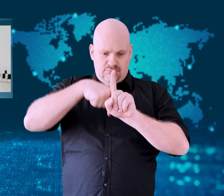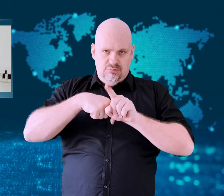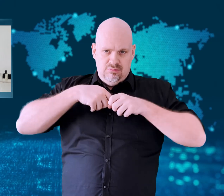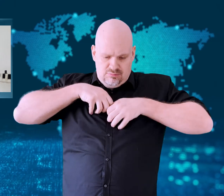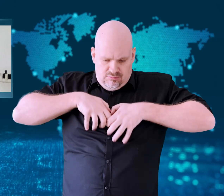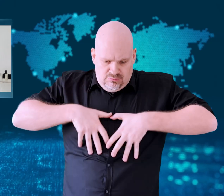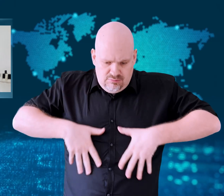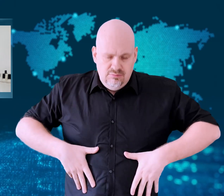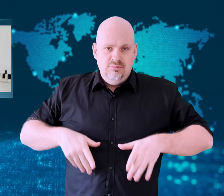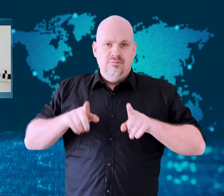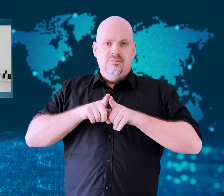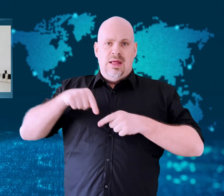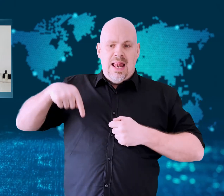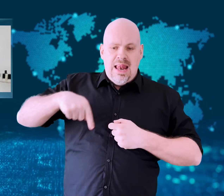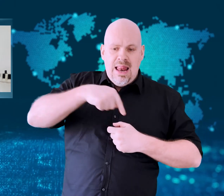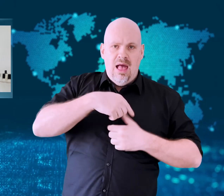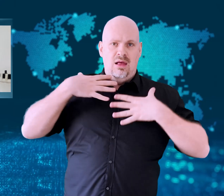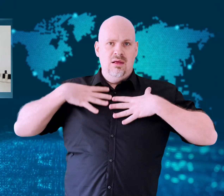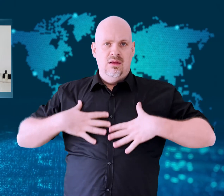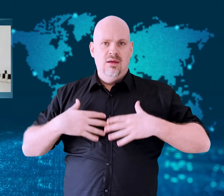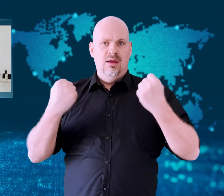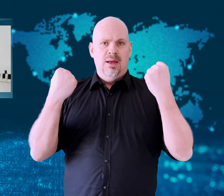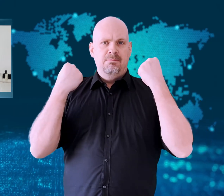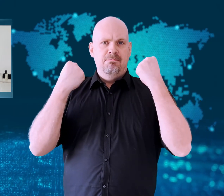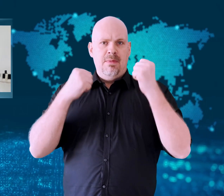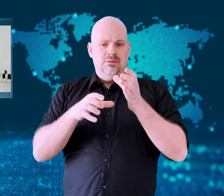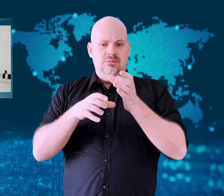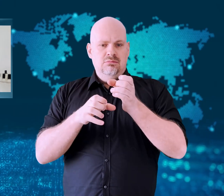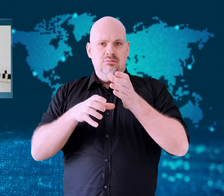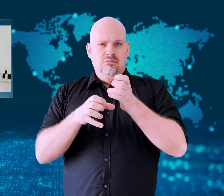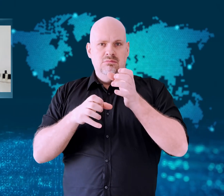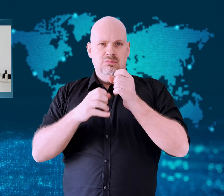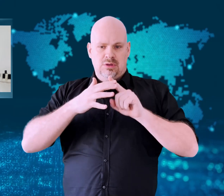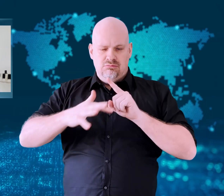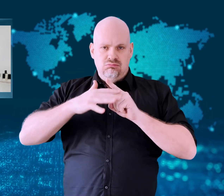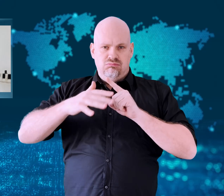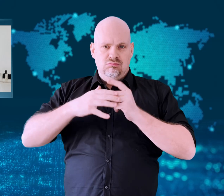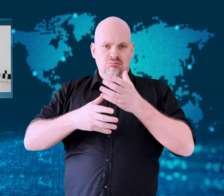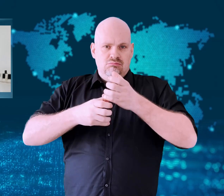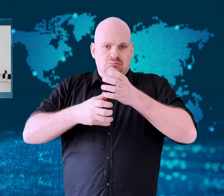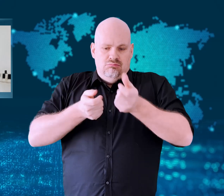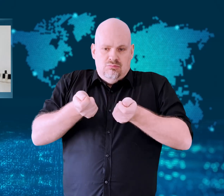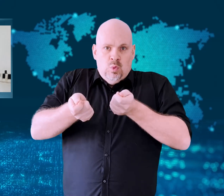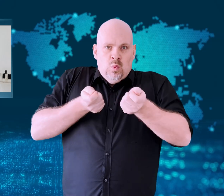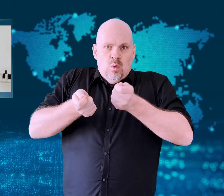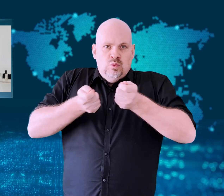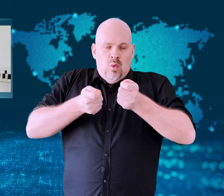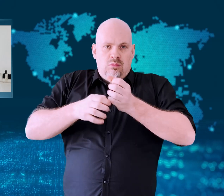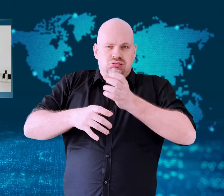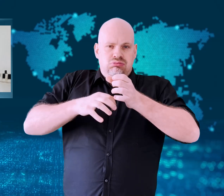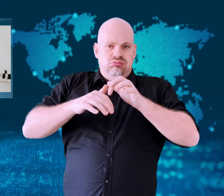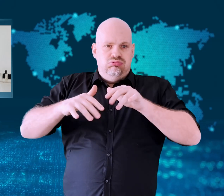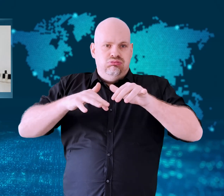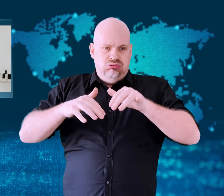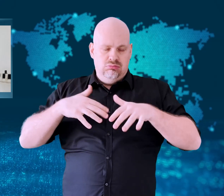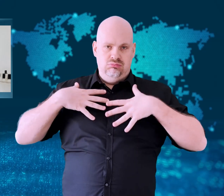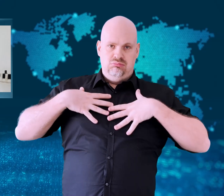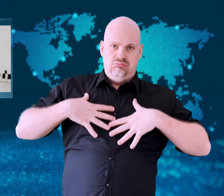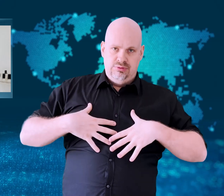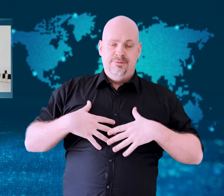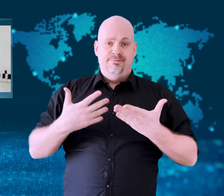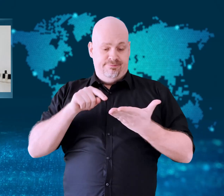Those nerves control different muscles in his legs and torso.